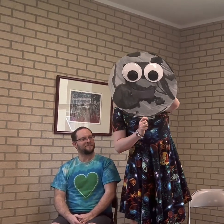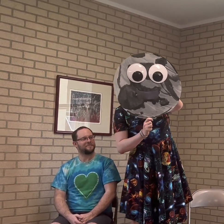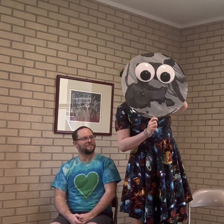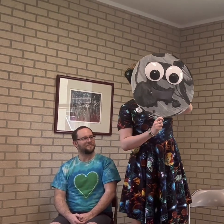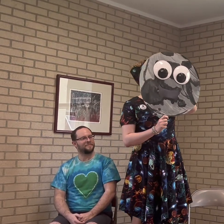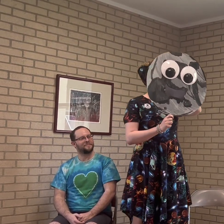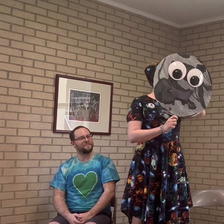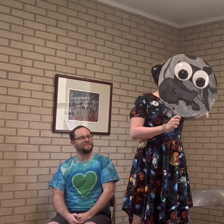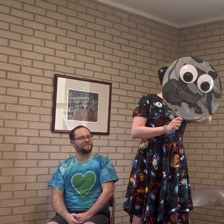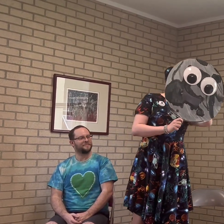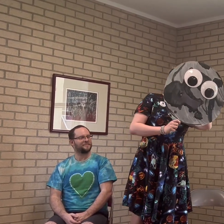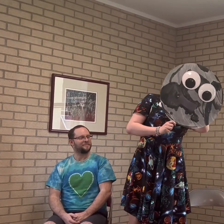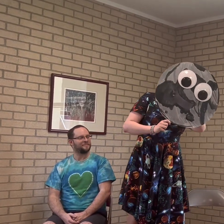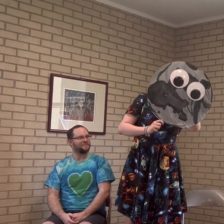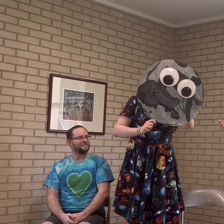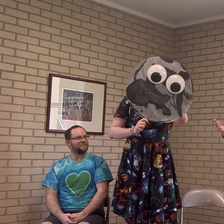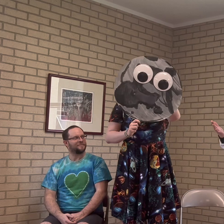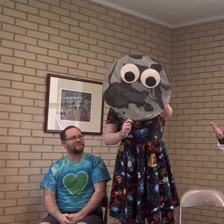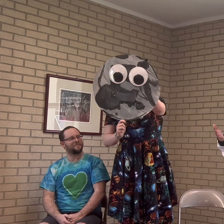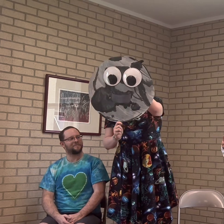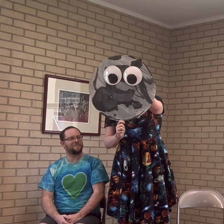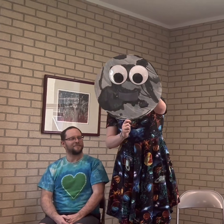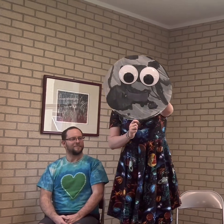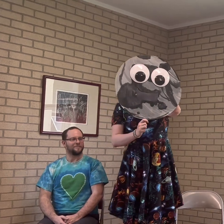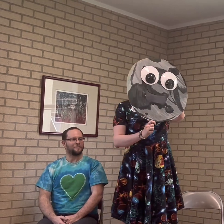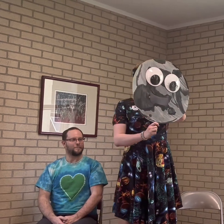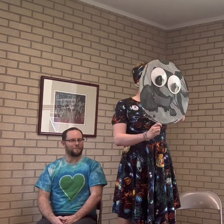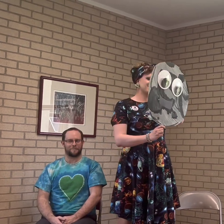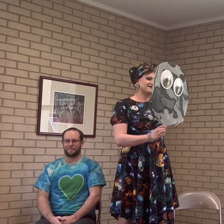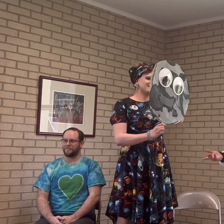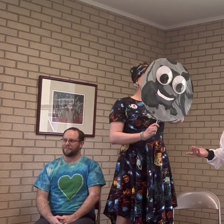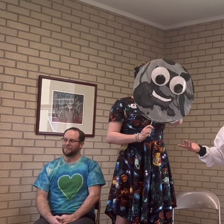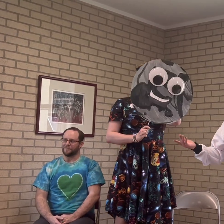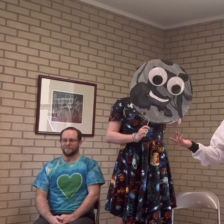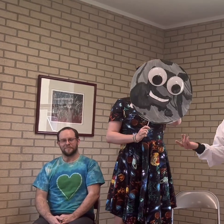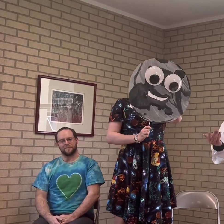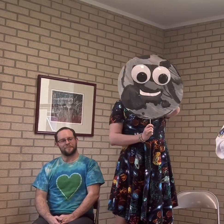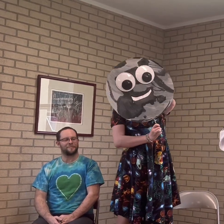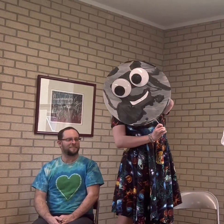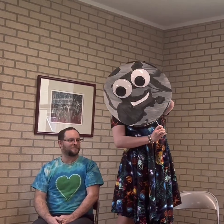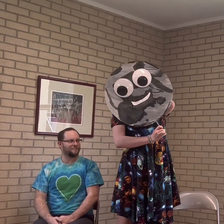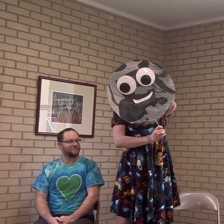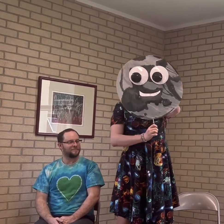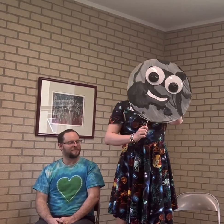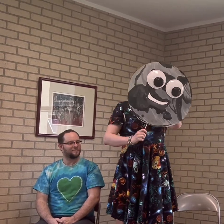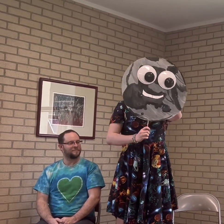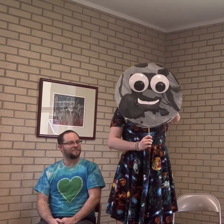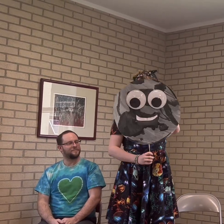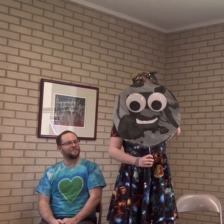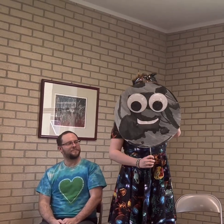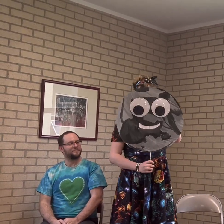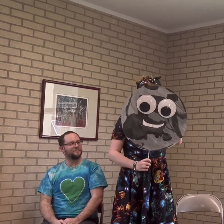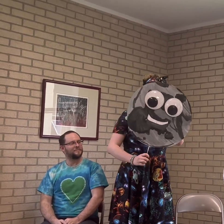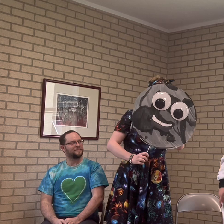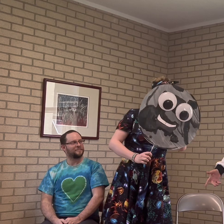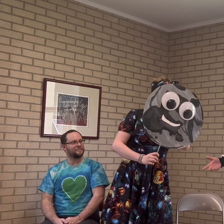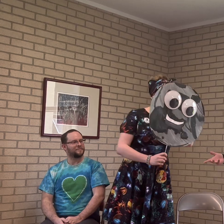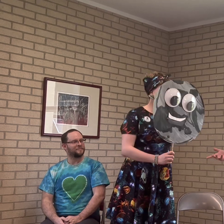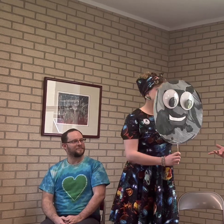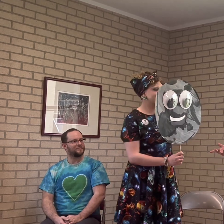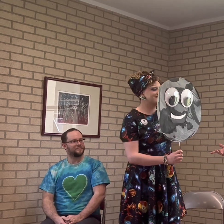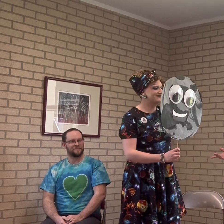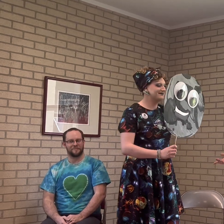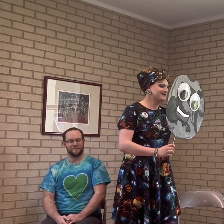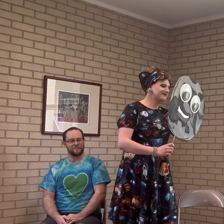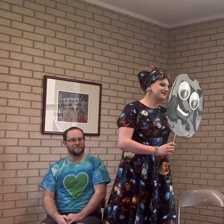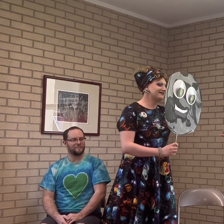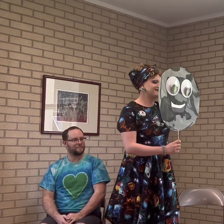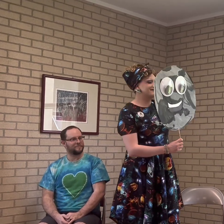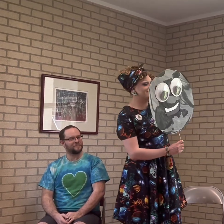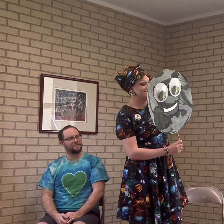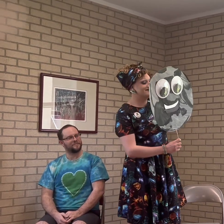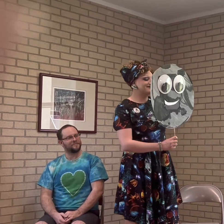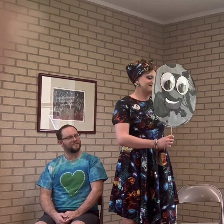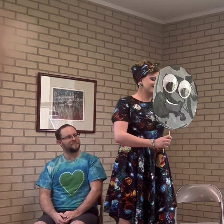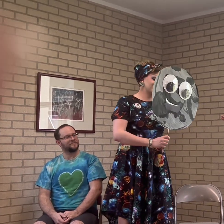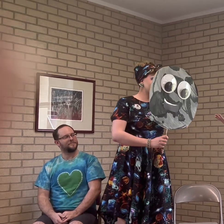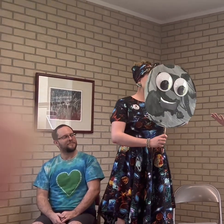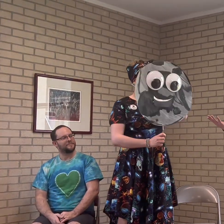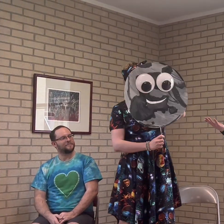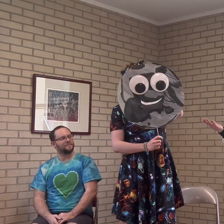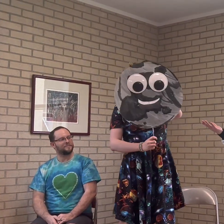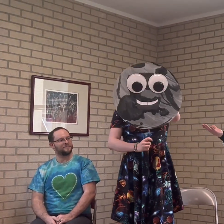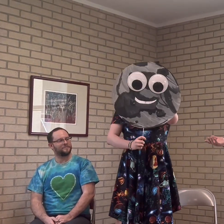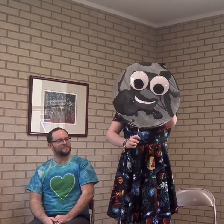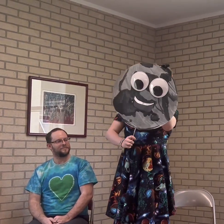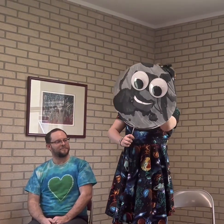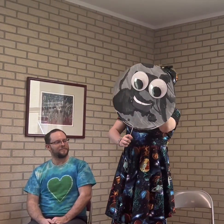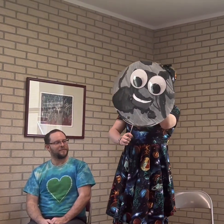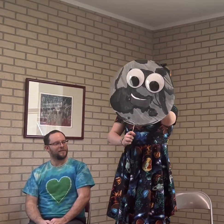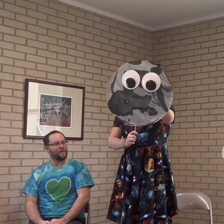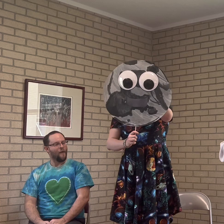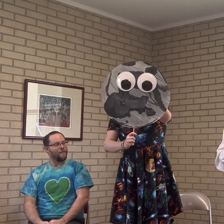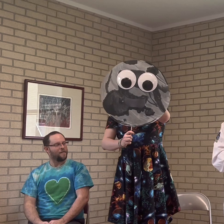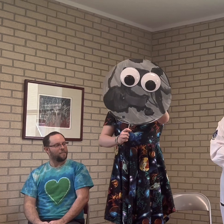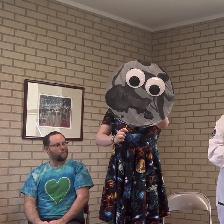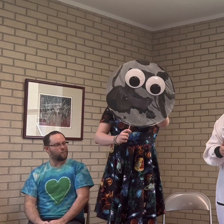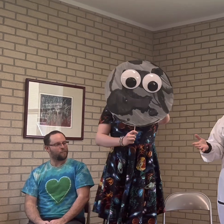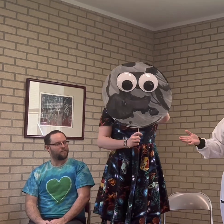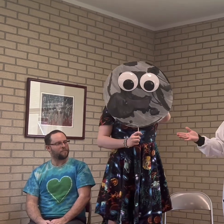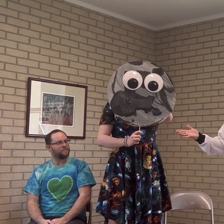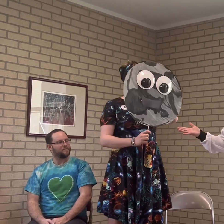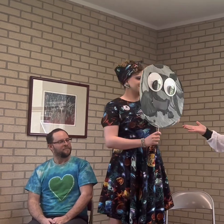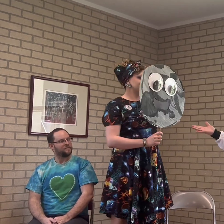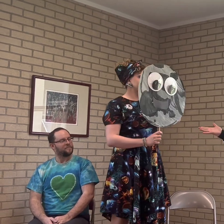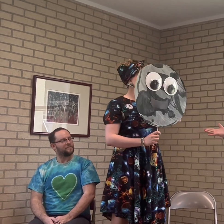for someone to come see you. Don't you know it's only me! Hey Moon! I'll be that someone that's